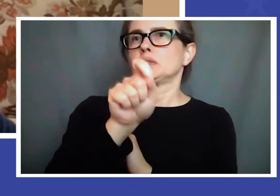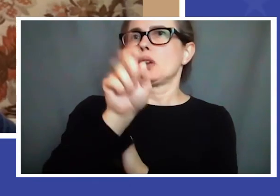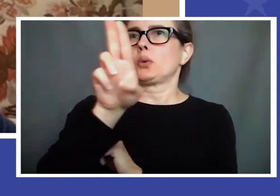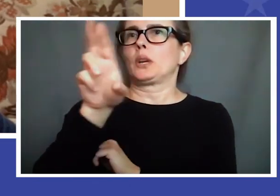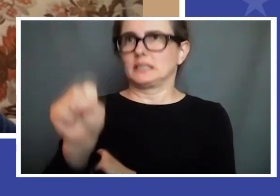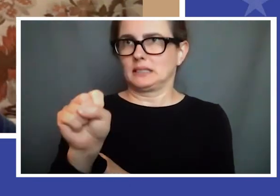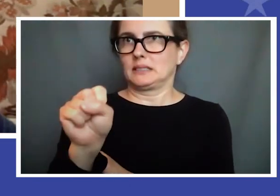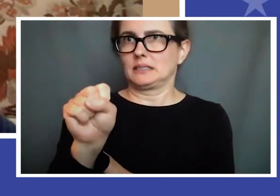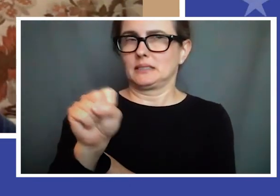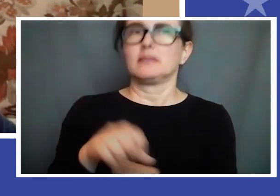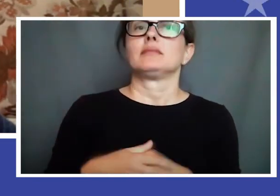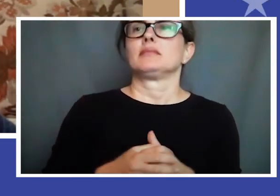This is Vote for Access.